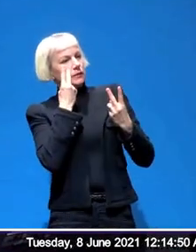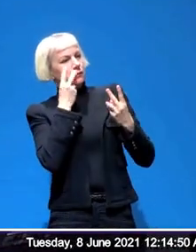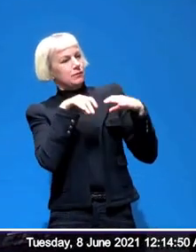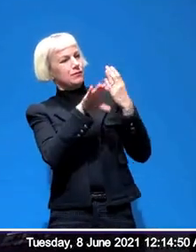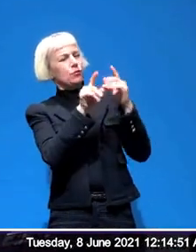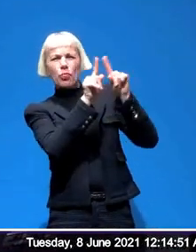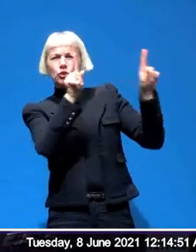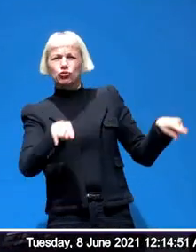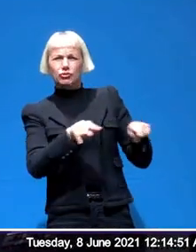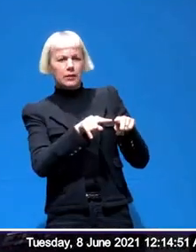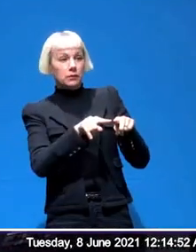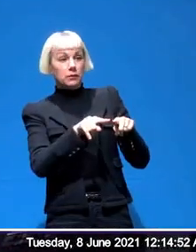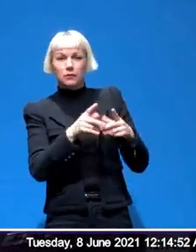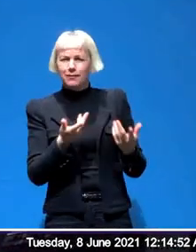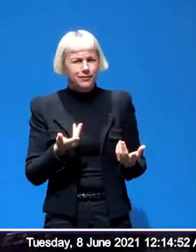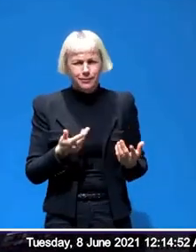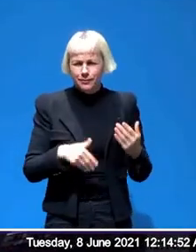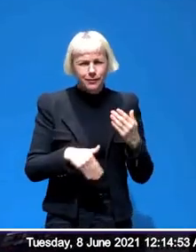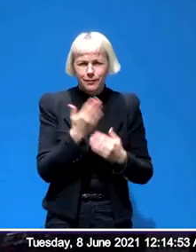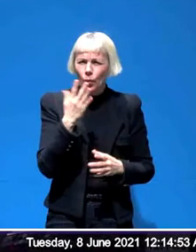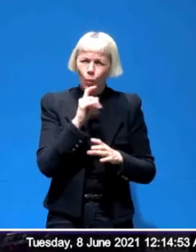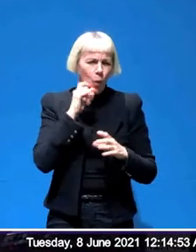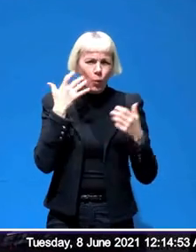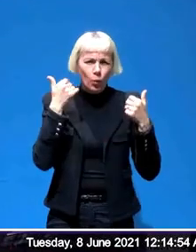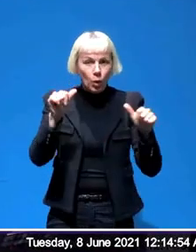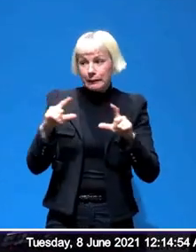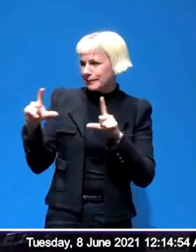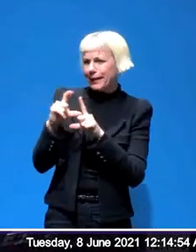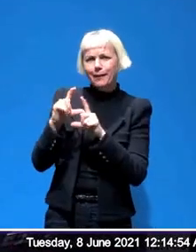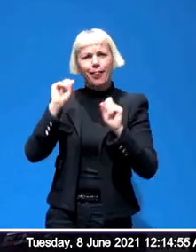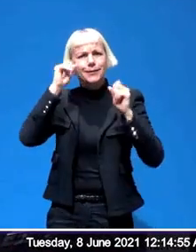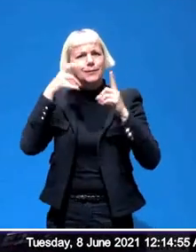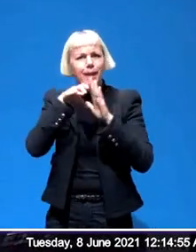He has no --- his understanding of my phone is it's something